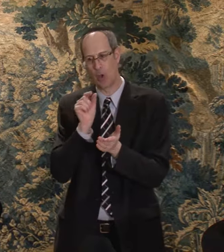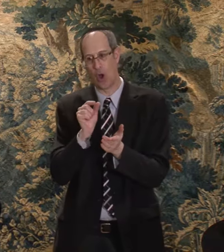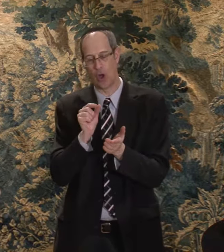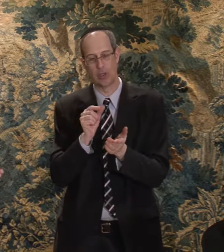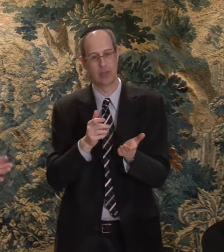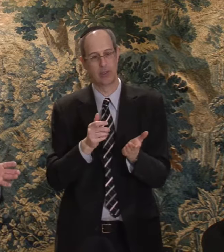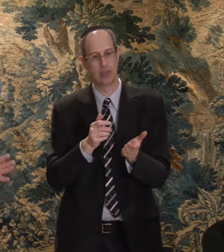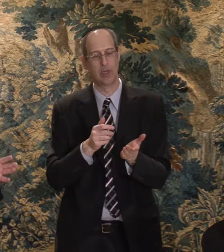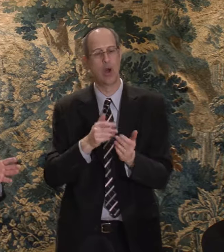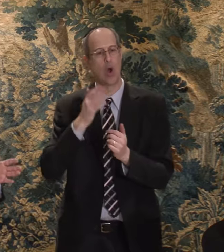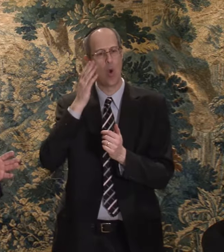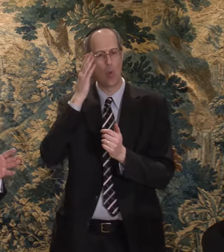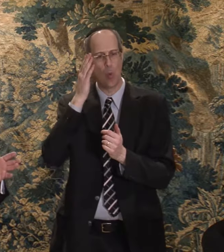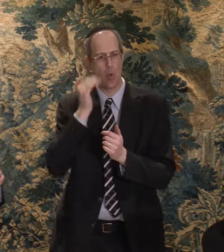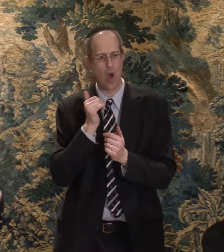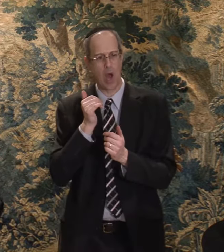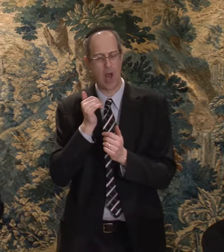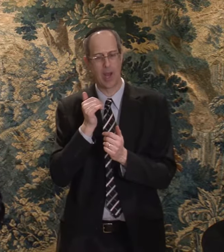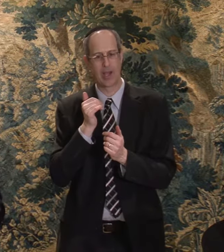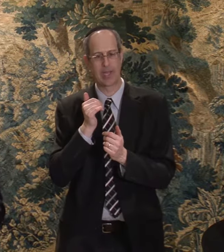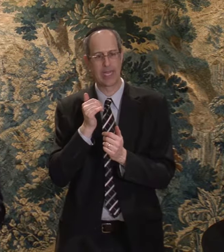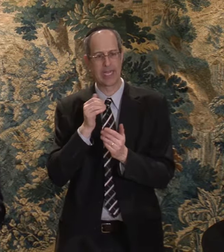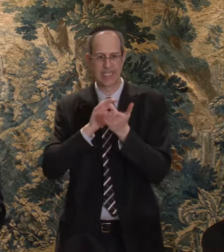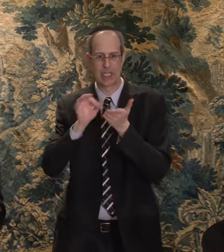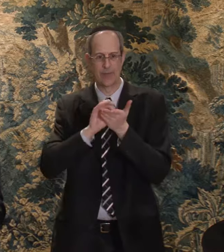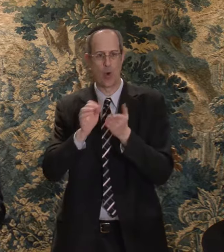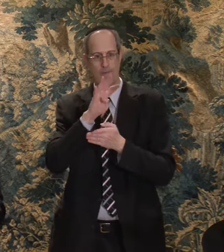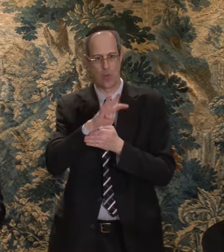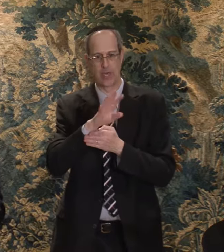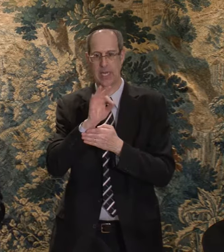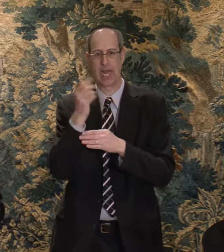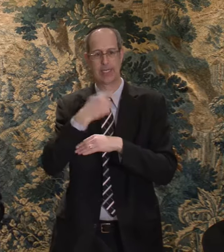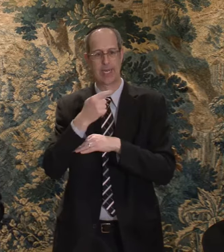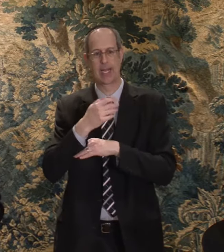says why is the sphere of forty-nine days where does that come from